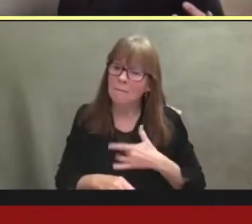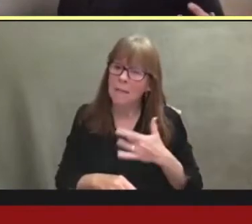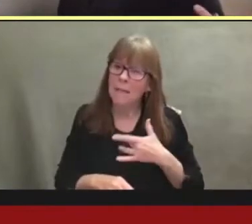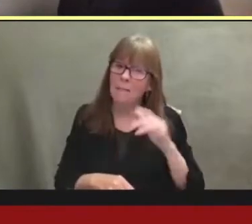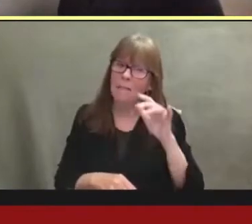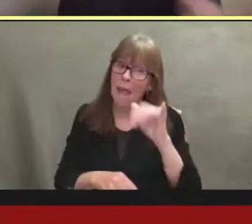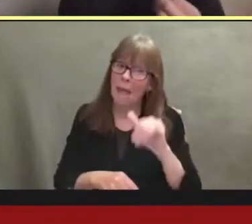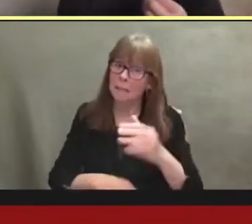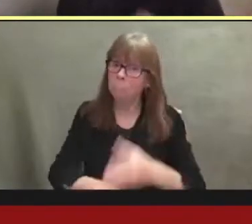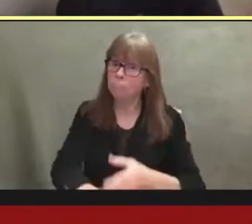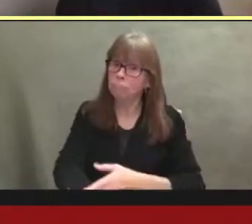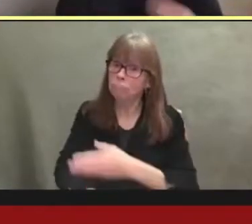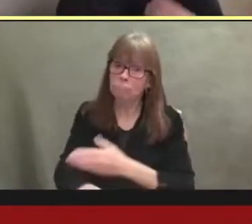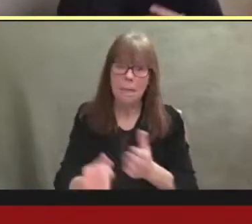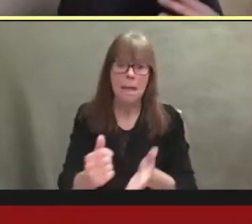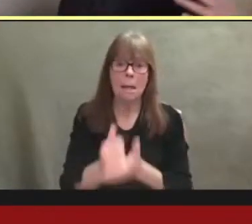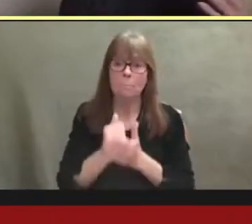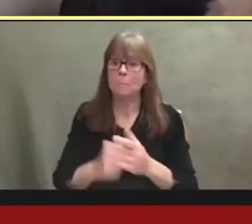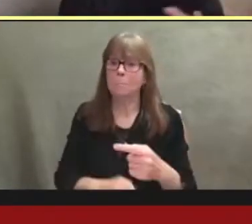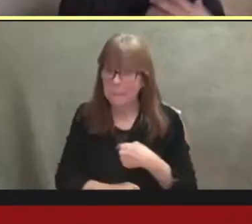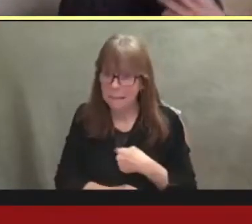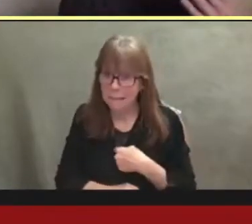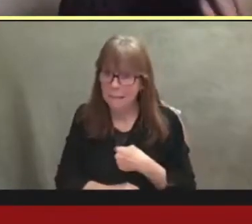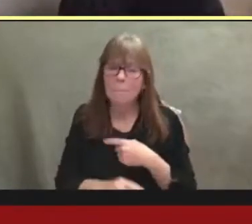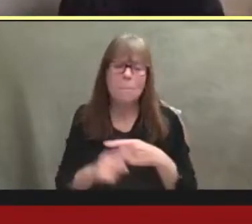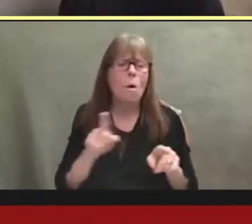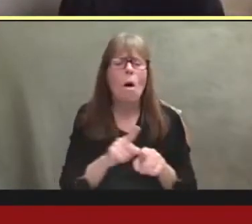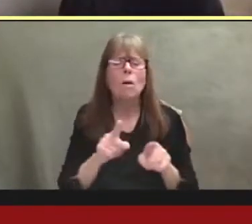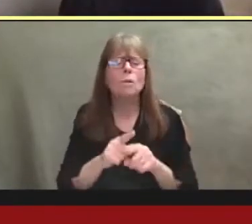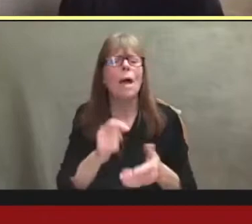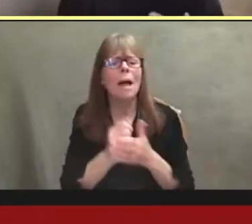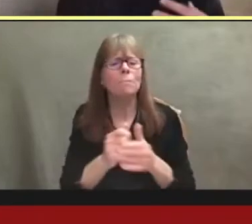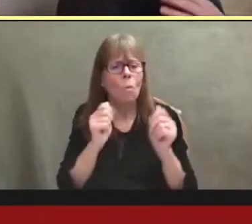that really helps me but also helps all people in the disability community.